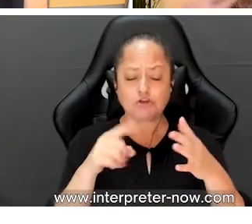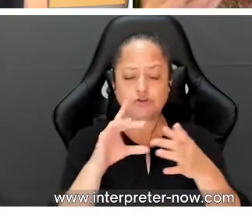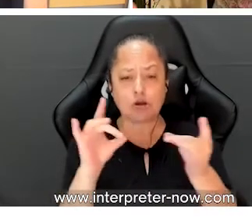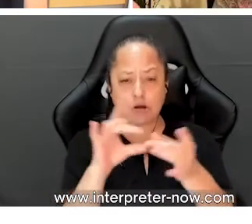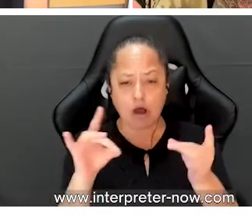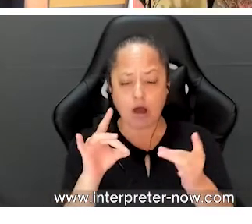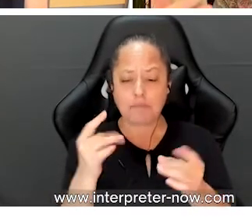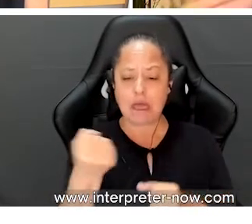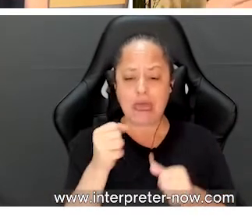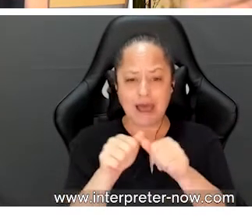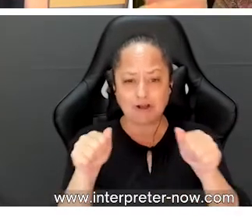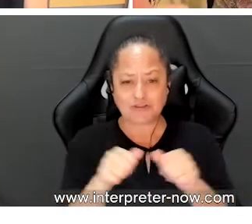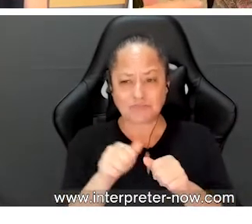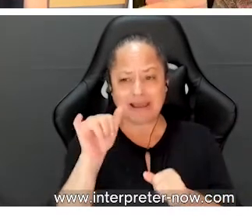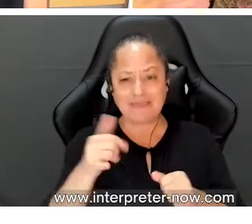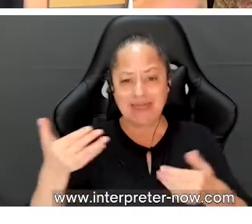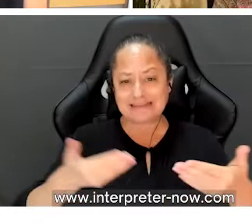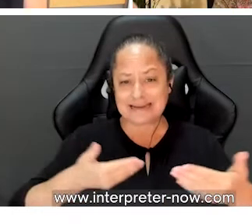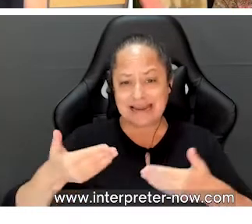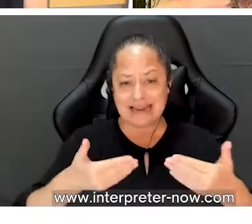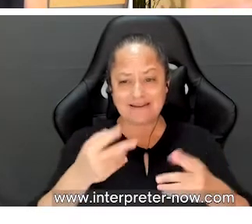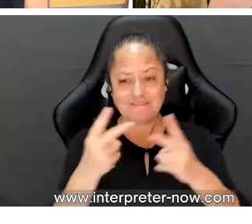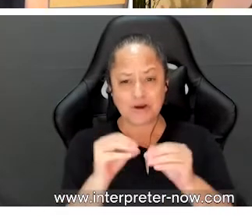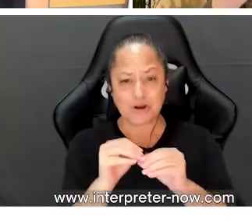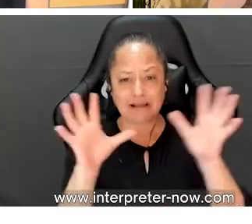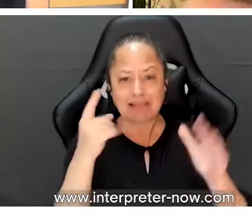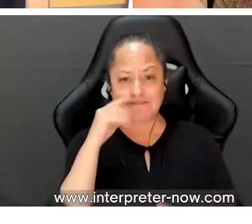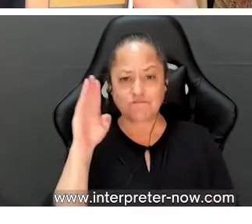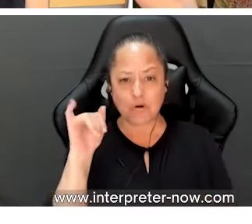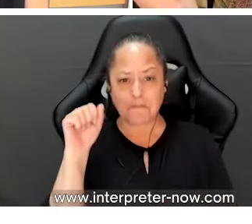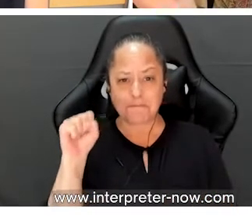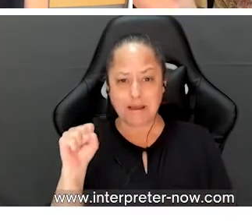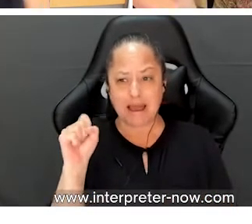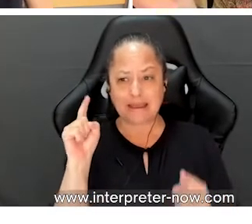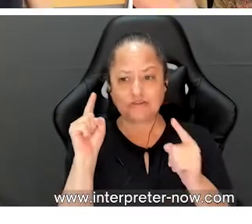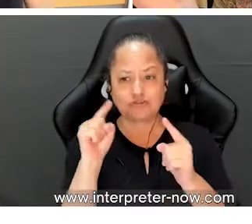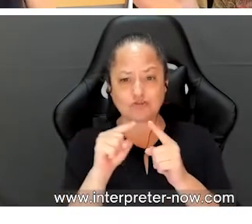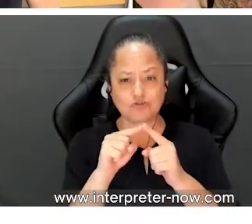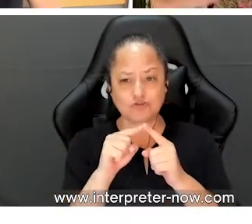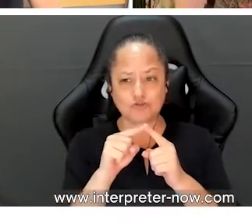That is an invitation very clearly for bias to just step through the door.